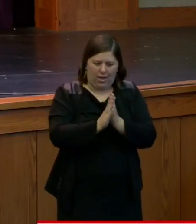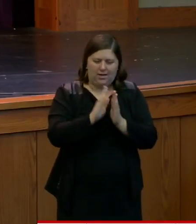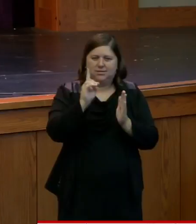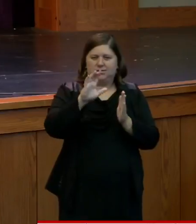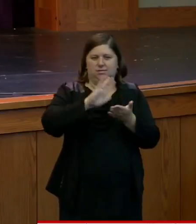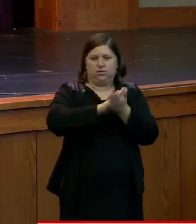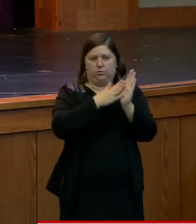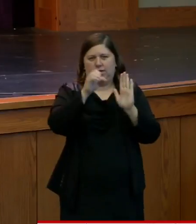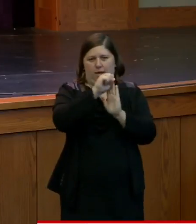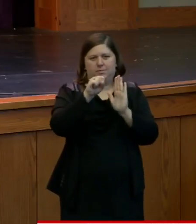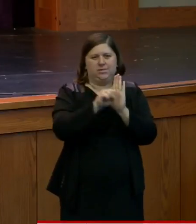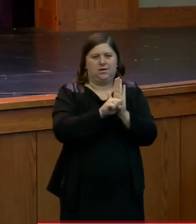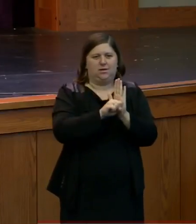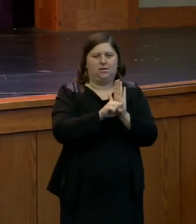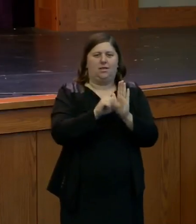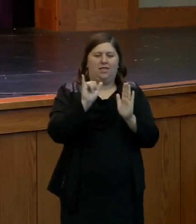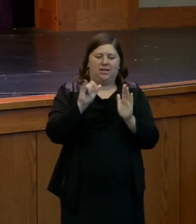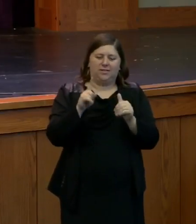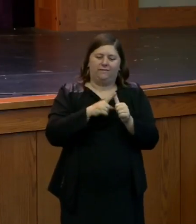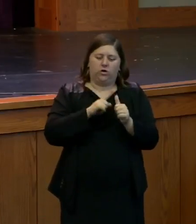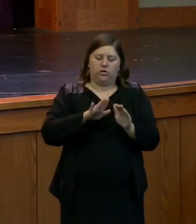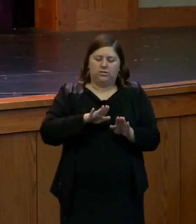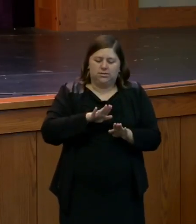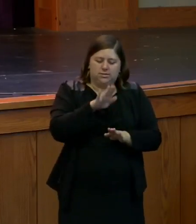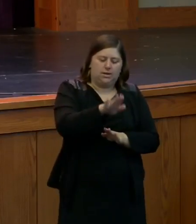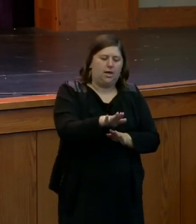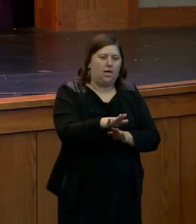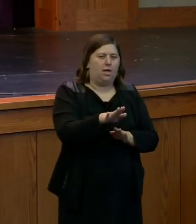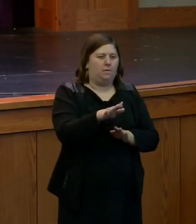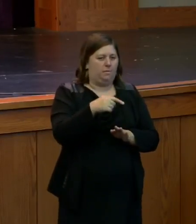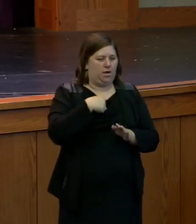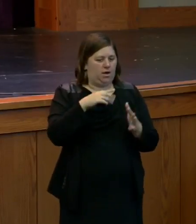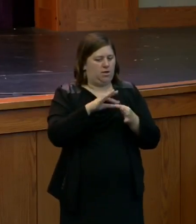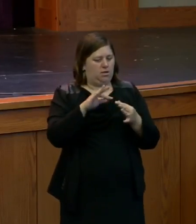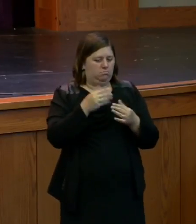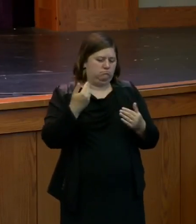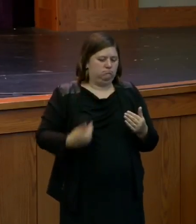THAT'S THE FIRST STEP, AND I SAY THIS AS A CITIZEN BUT ALSO I AM